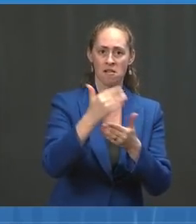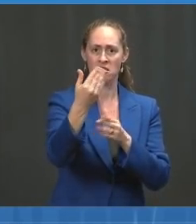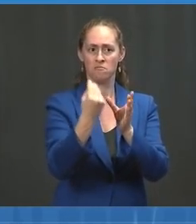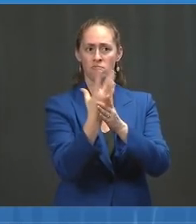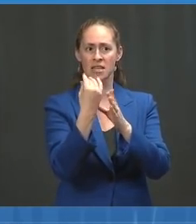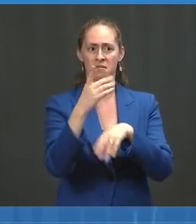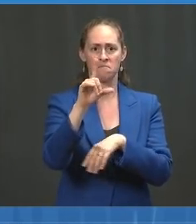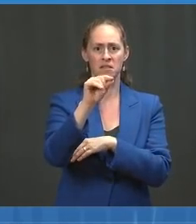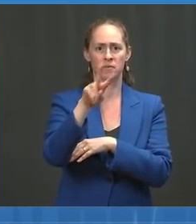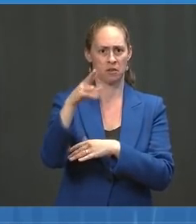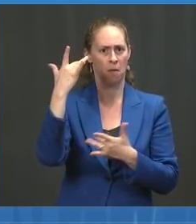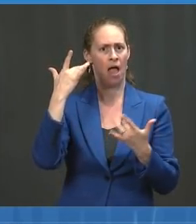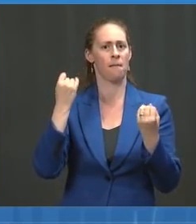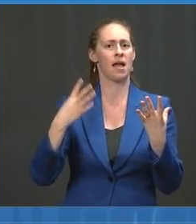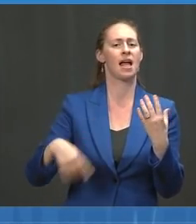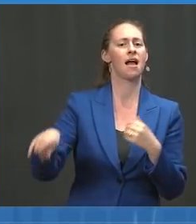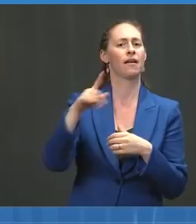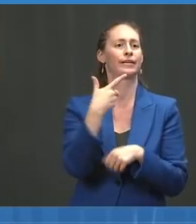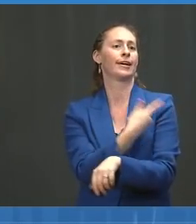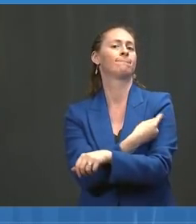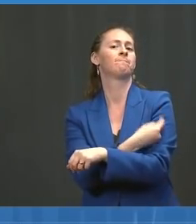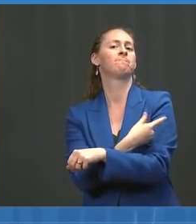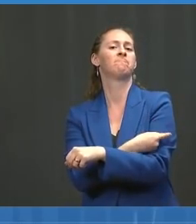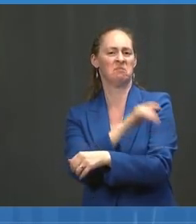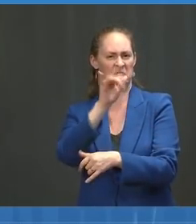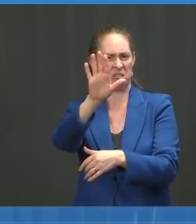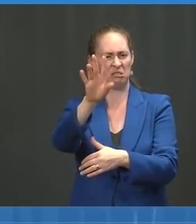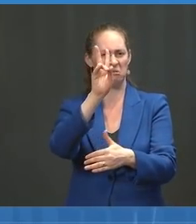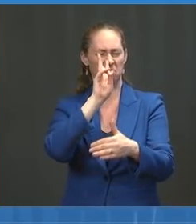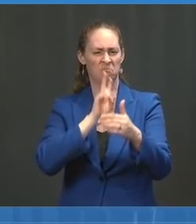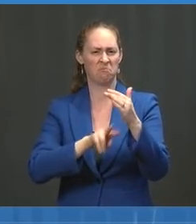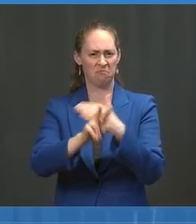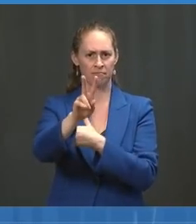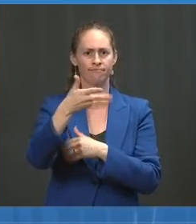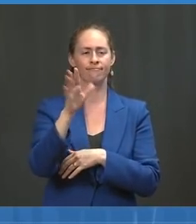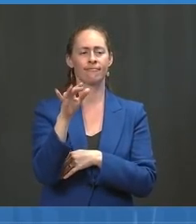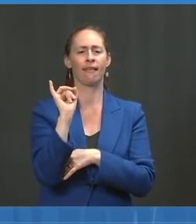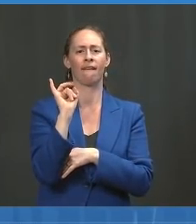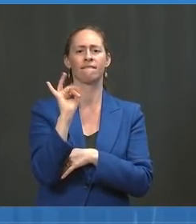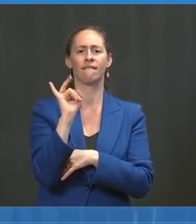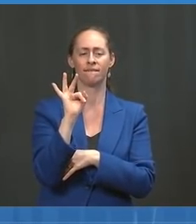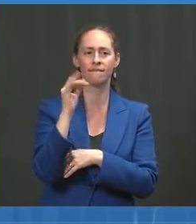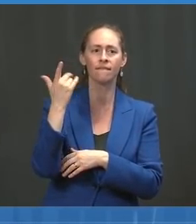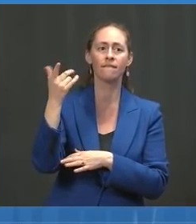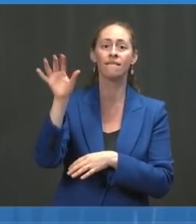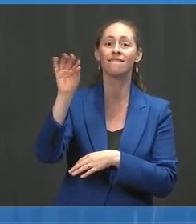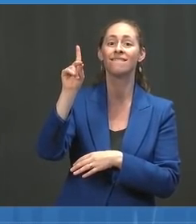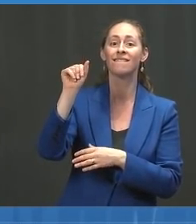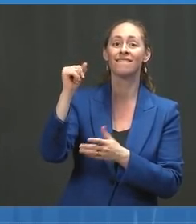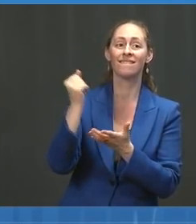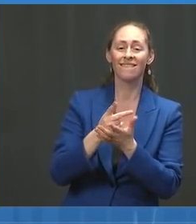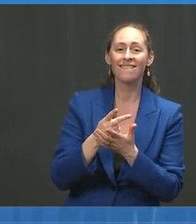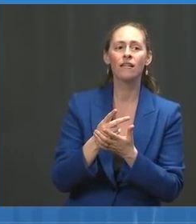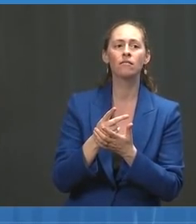But what happens if, after this full approval of Pfizer, we still don't see the vaccination numbers budge significantly?